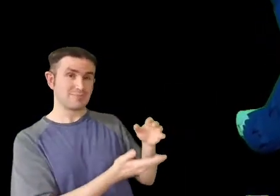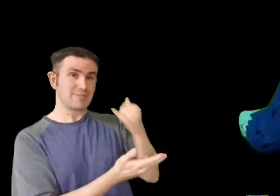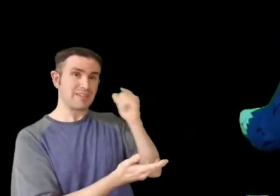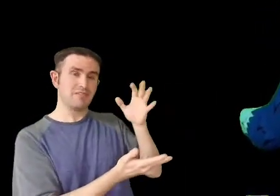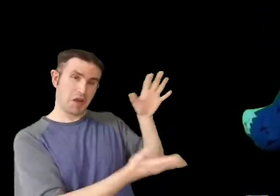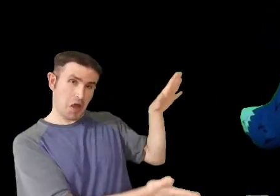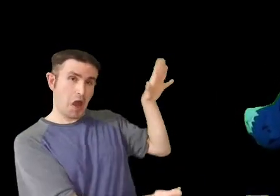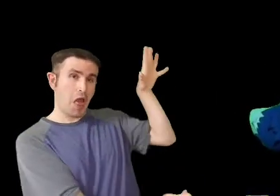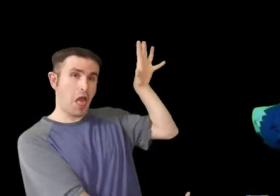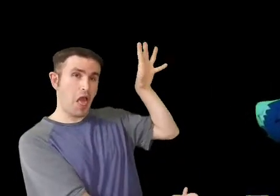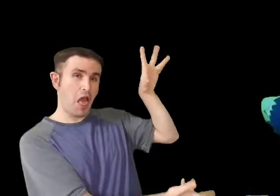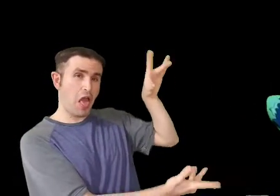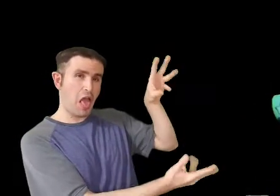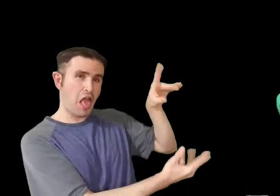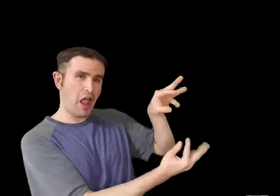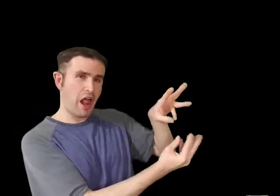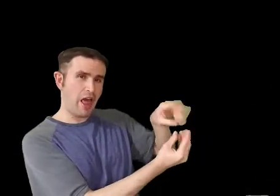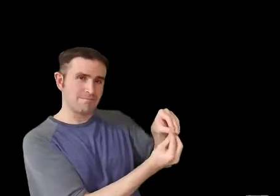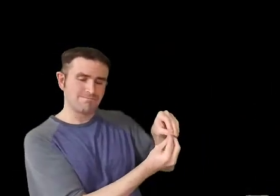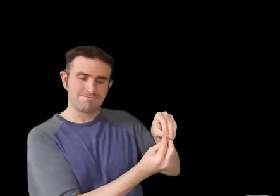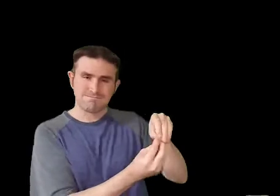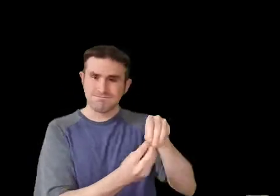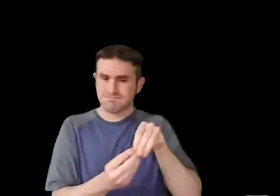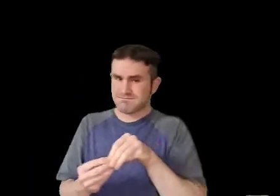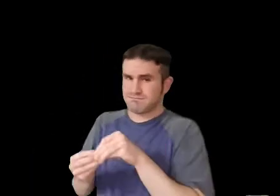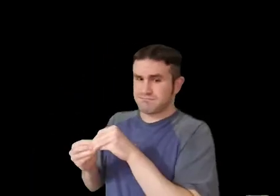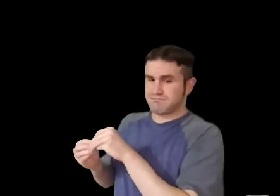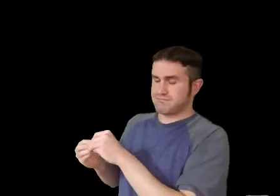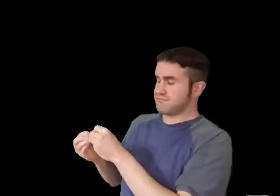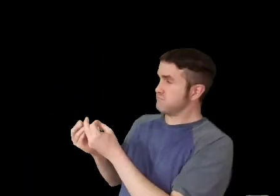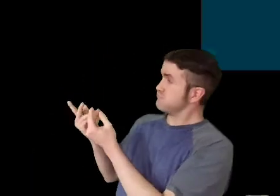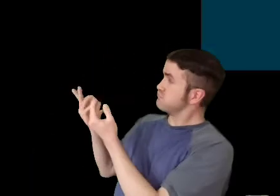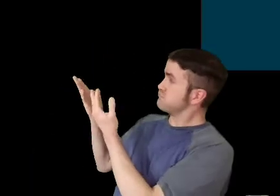if we take those colors... We're gonna take them all here and we're gonna put them right here!